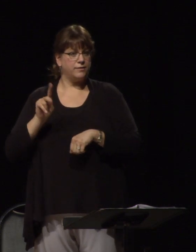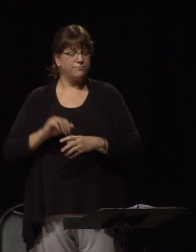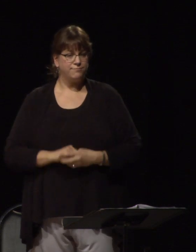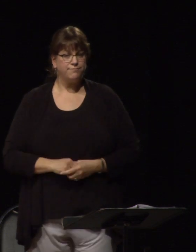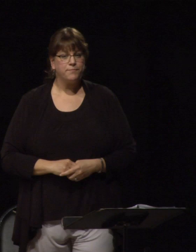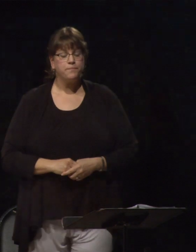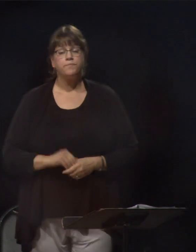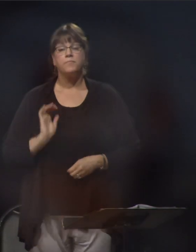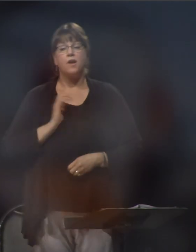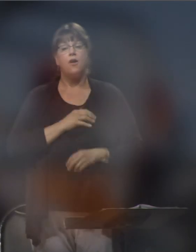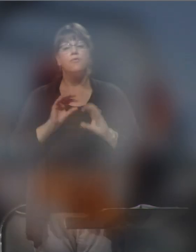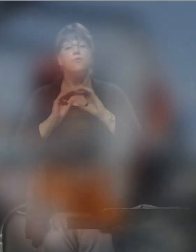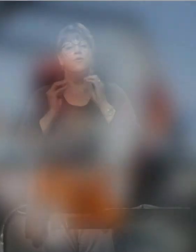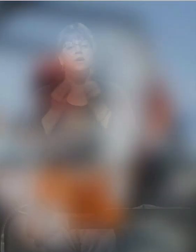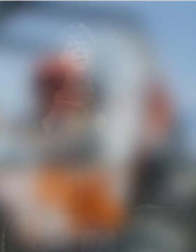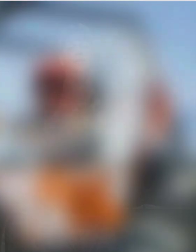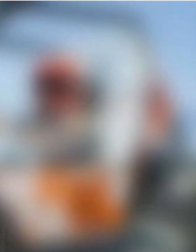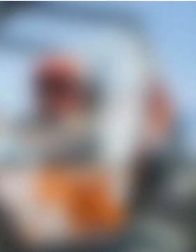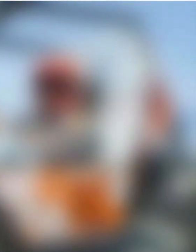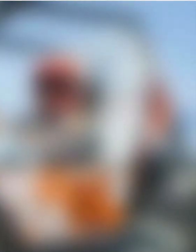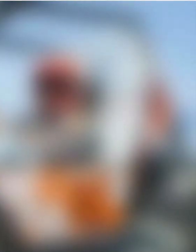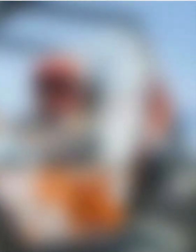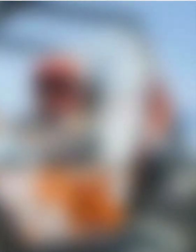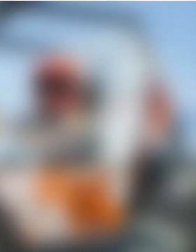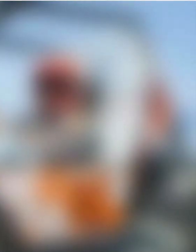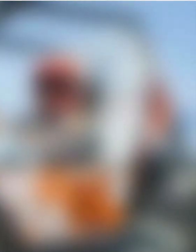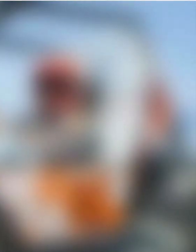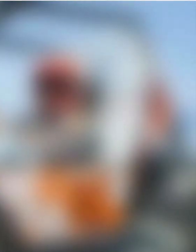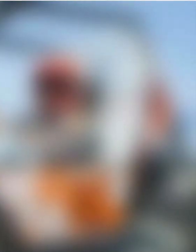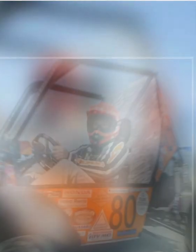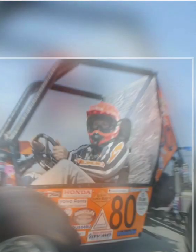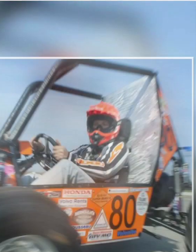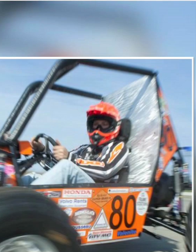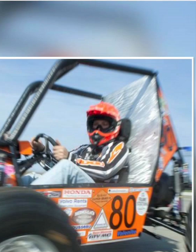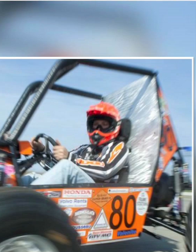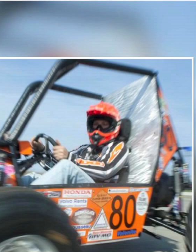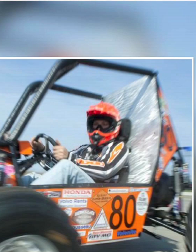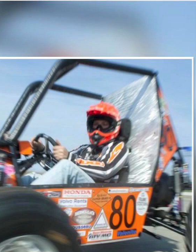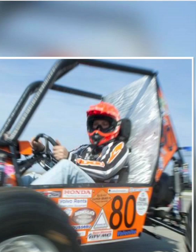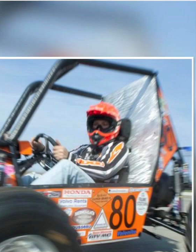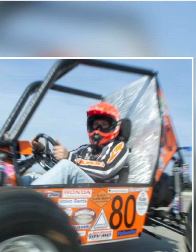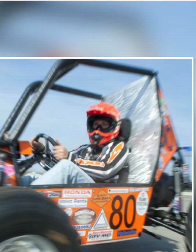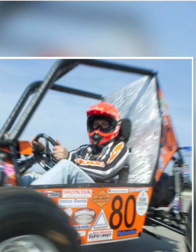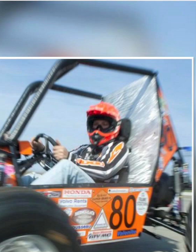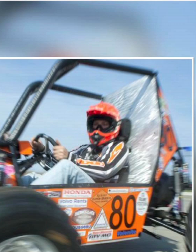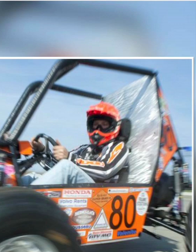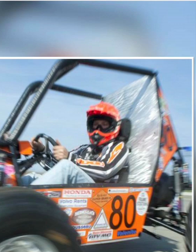WONDERFULLY SUCCESSFUL FORMULA SAE AND MINI-BAJA TEAMS, CAN ALSO COMMUNICATE THE EXCITEMENT